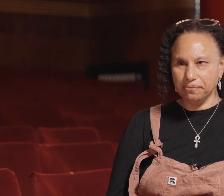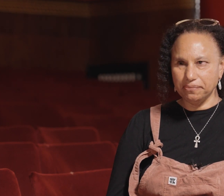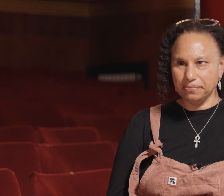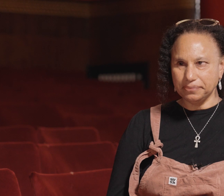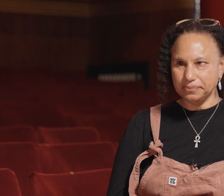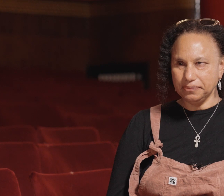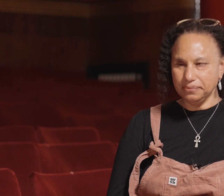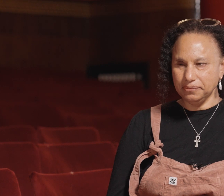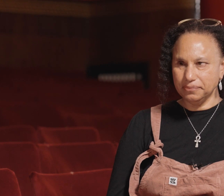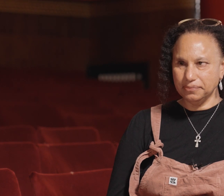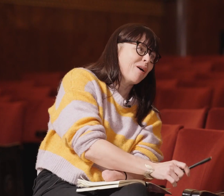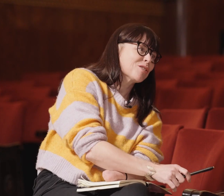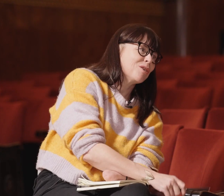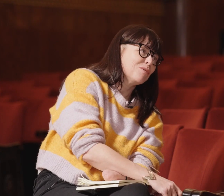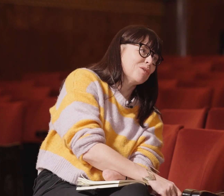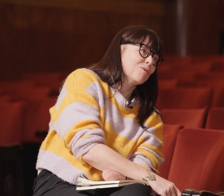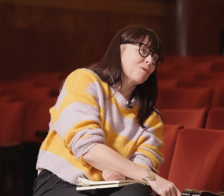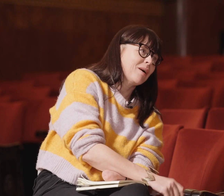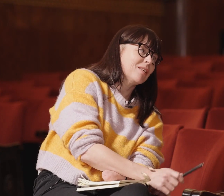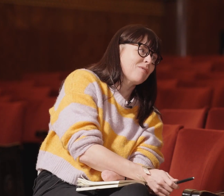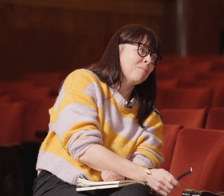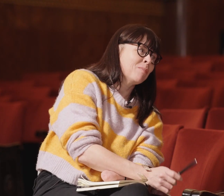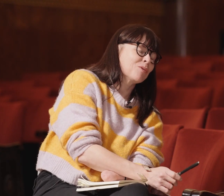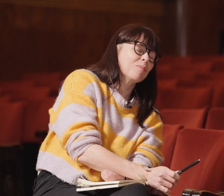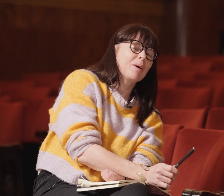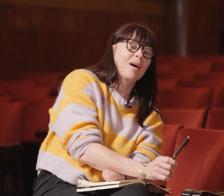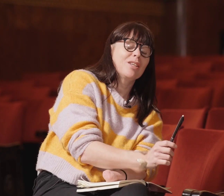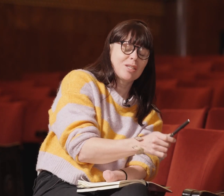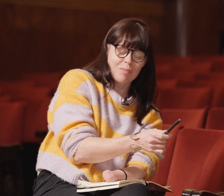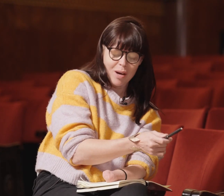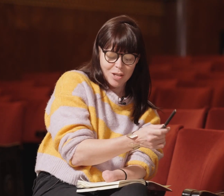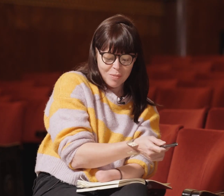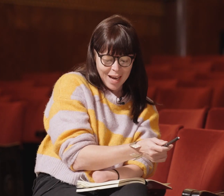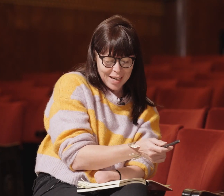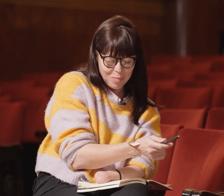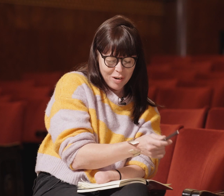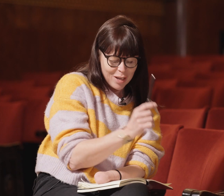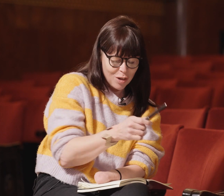I think in a moment, Dalibor, I'm gonna ask you to talk about this family model, but I just wanna add, Maria,